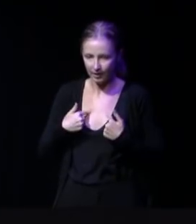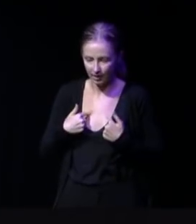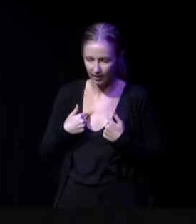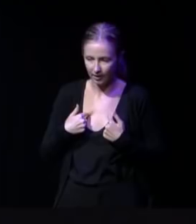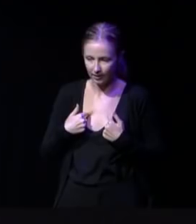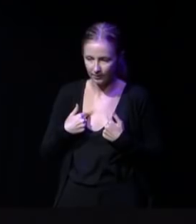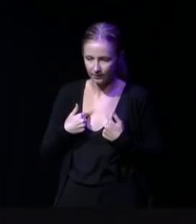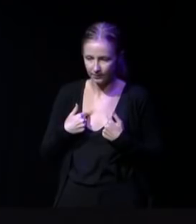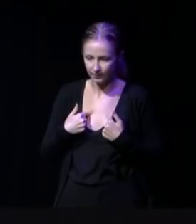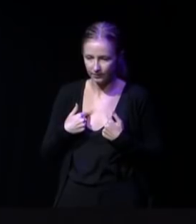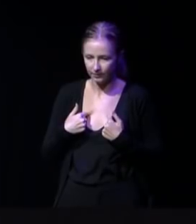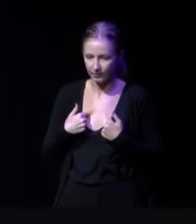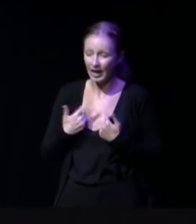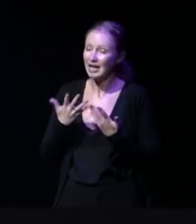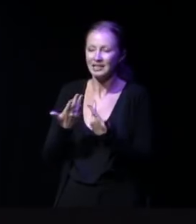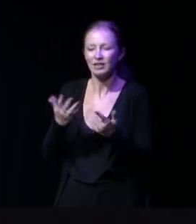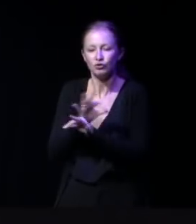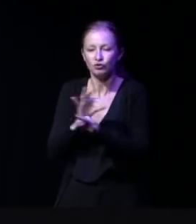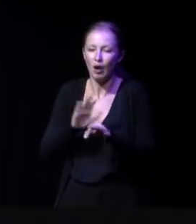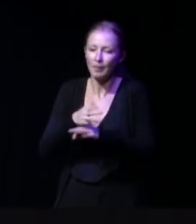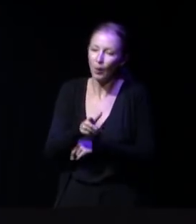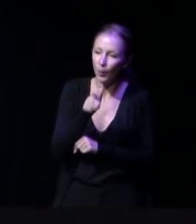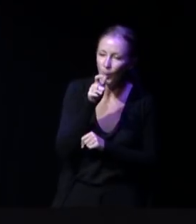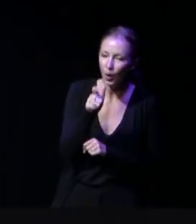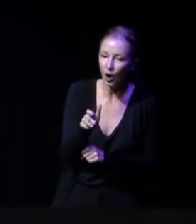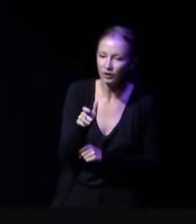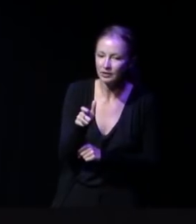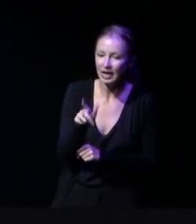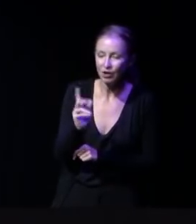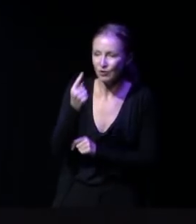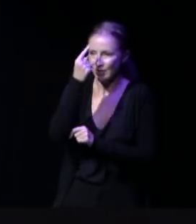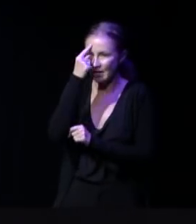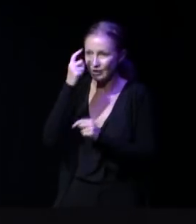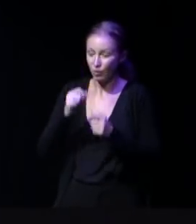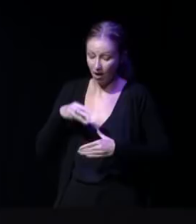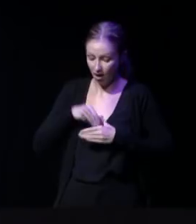In the place beyond words, is the environment calming? Is it restorative?